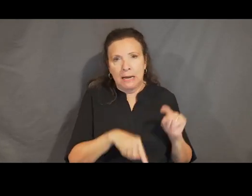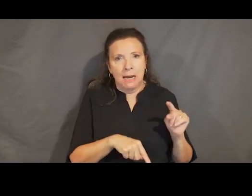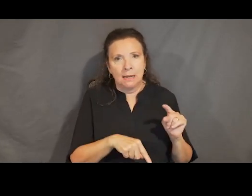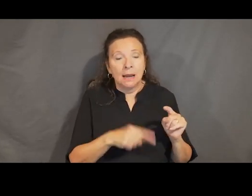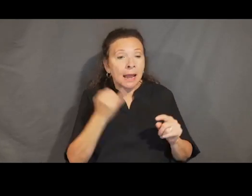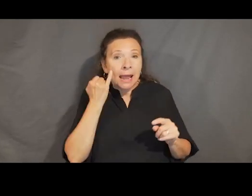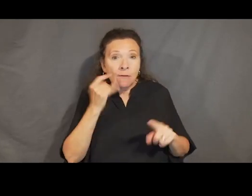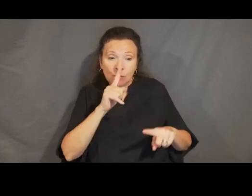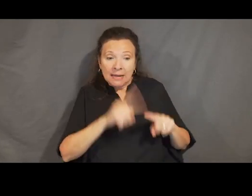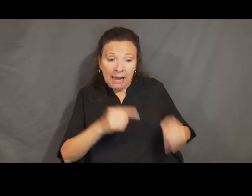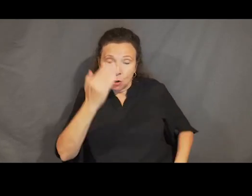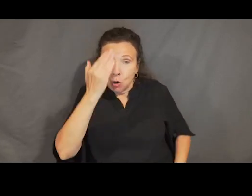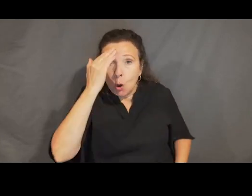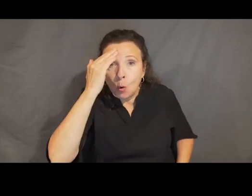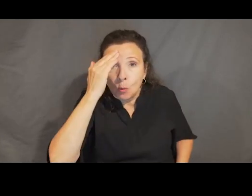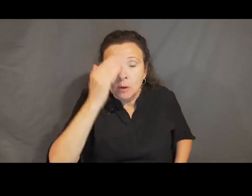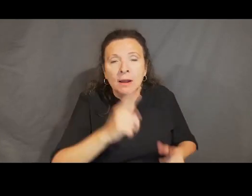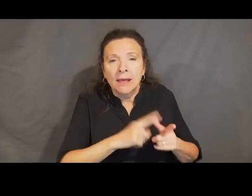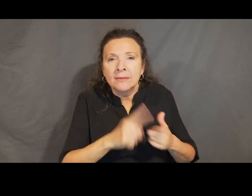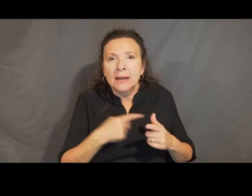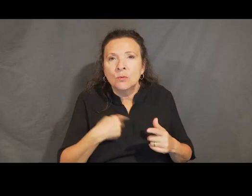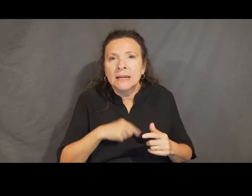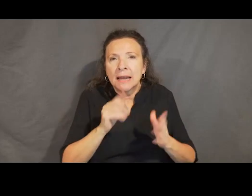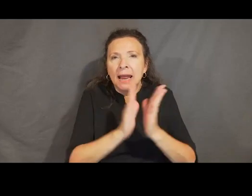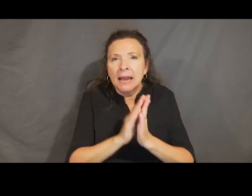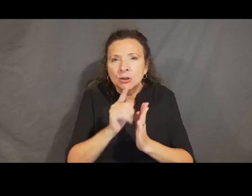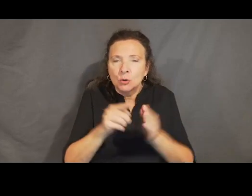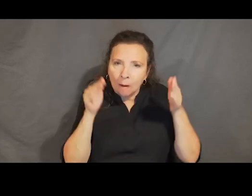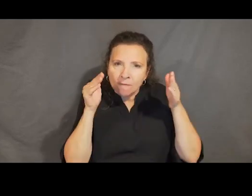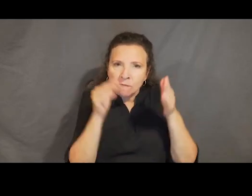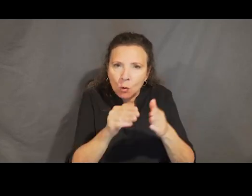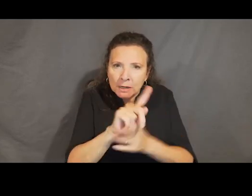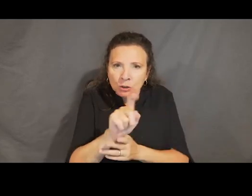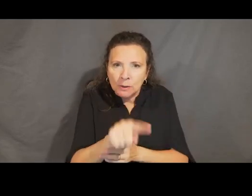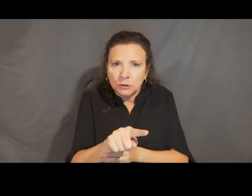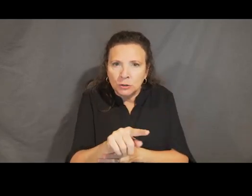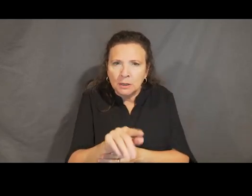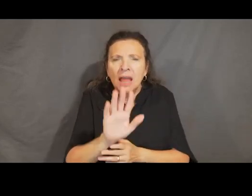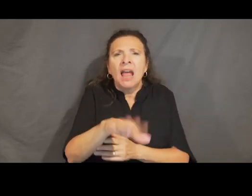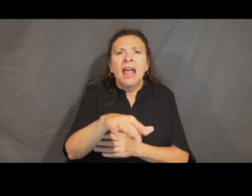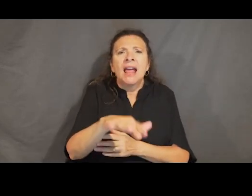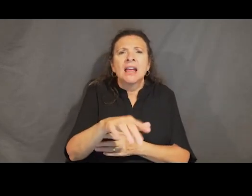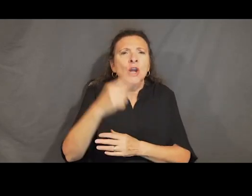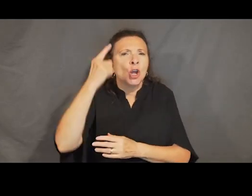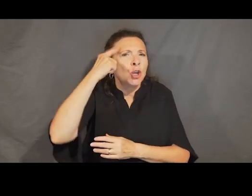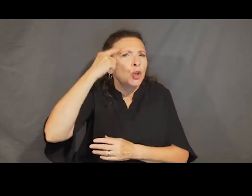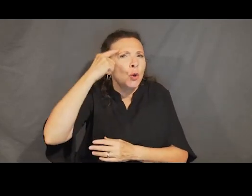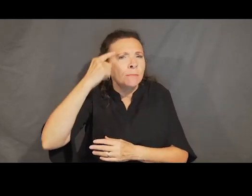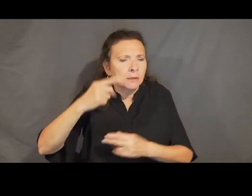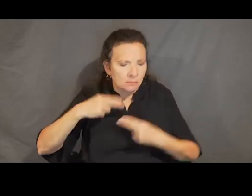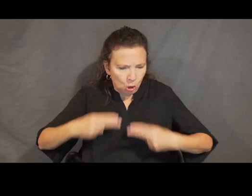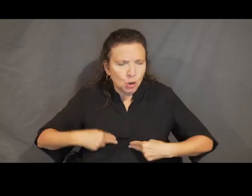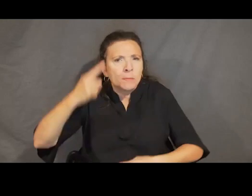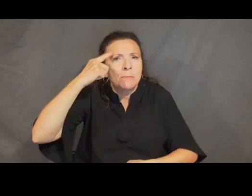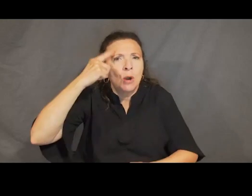we can ask you a focus question to say, hey, human brain, come look over here. The benefits